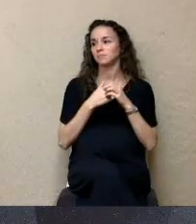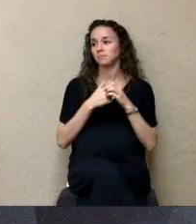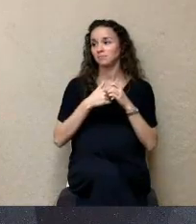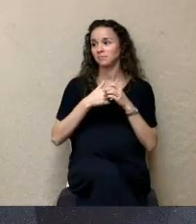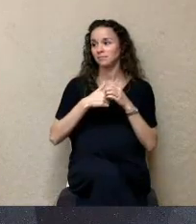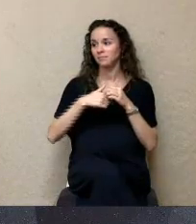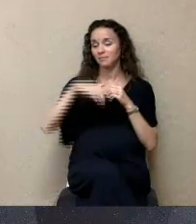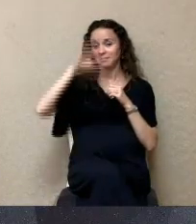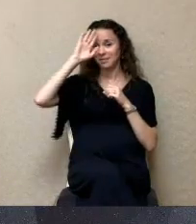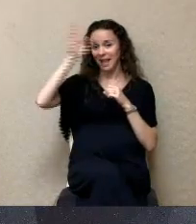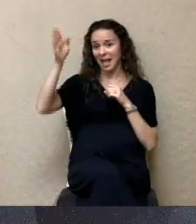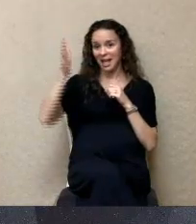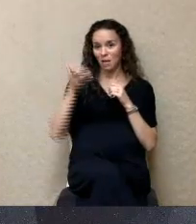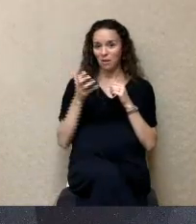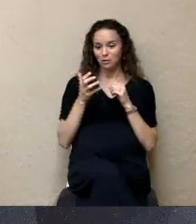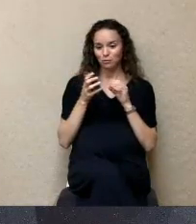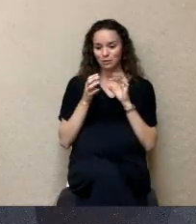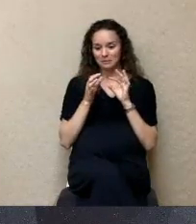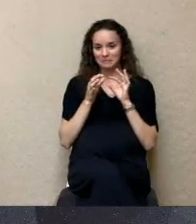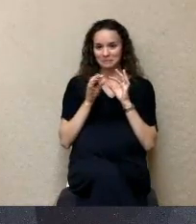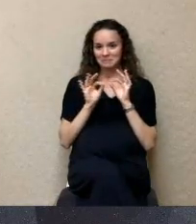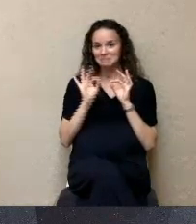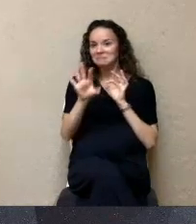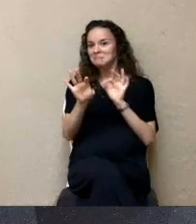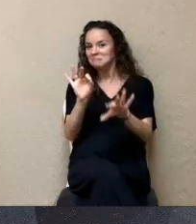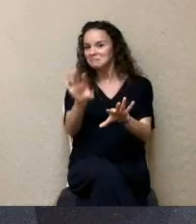Hi. I just wanted to put a couple things on the table.